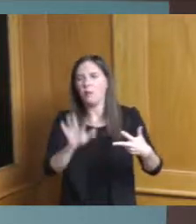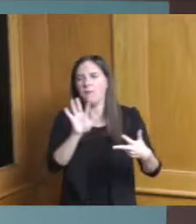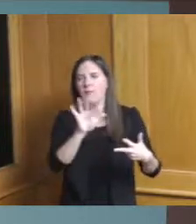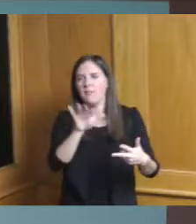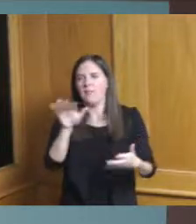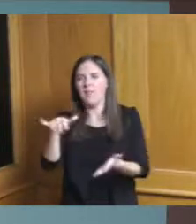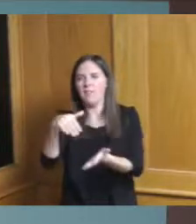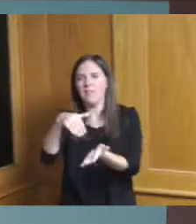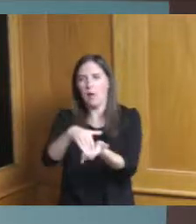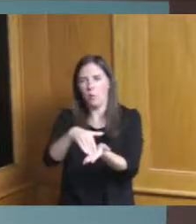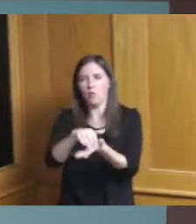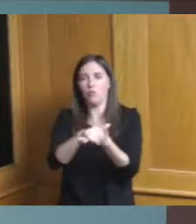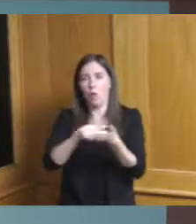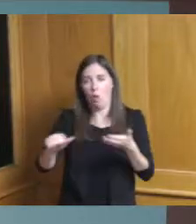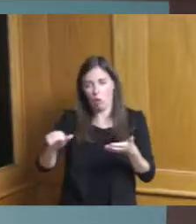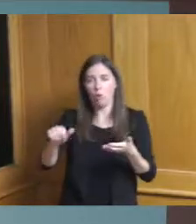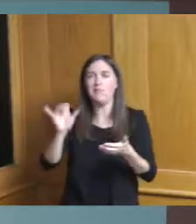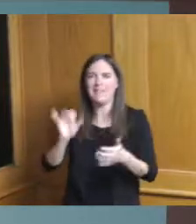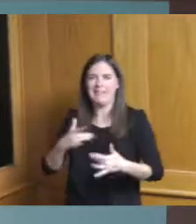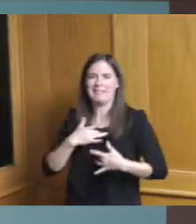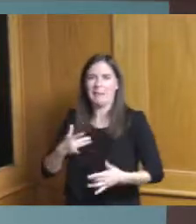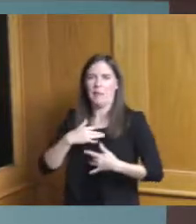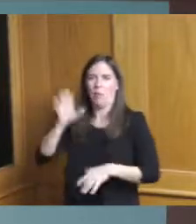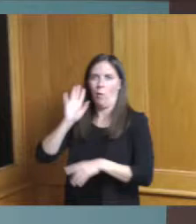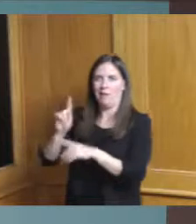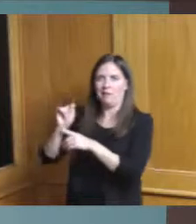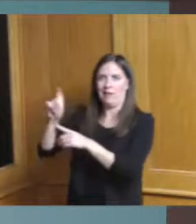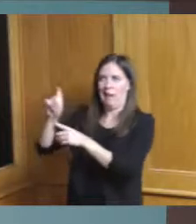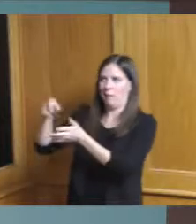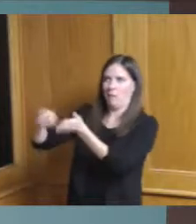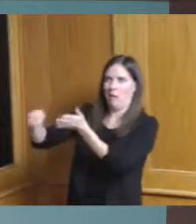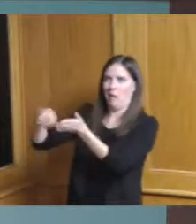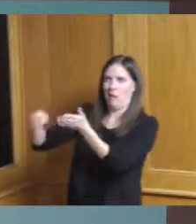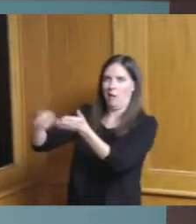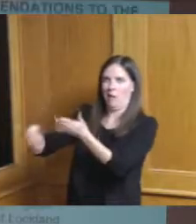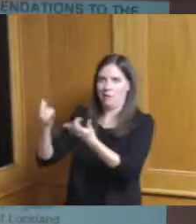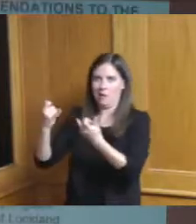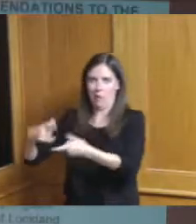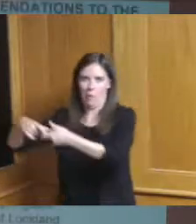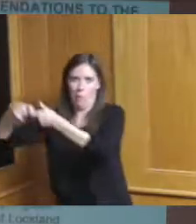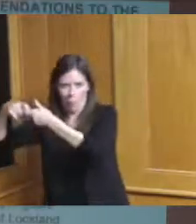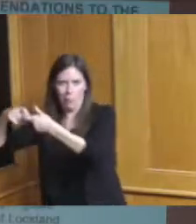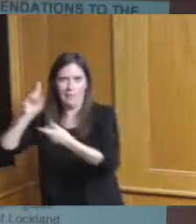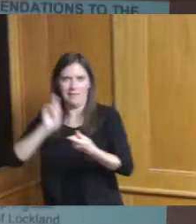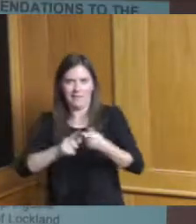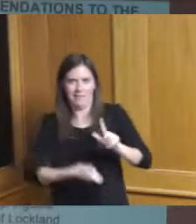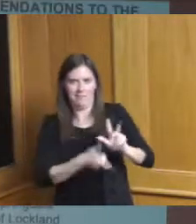back into the tax rolls for Hamilton County when those expired so so this is a list of